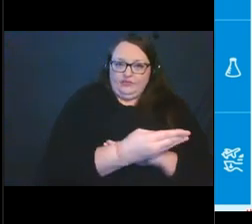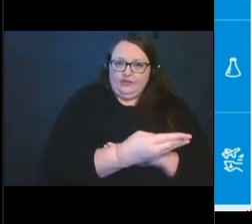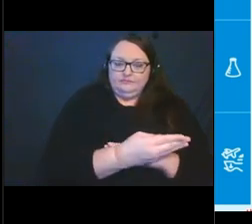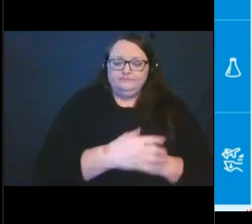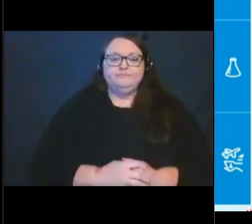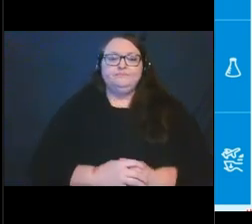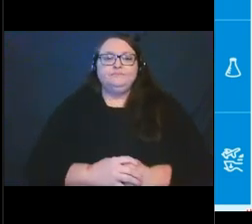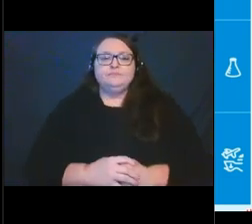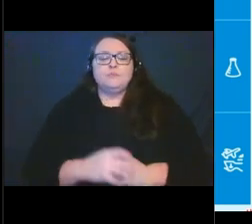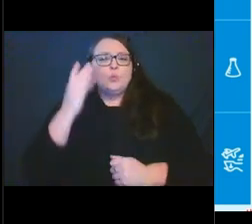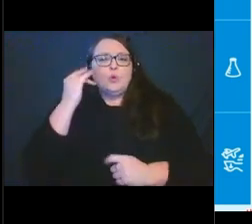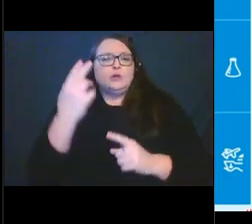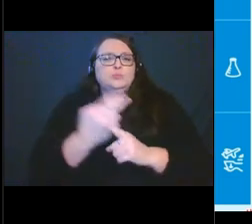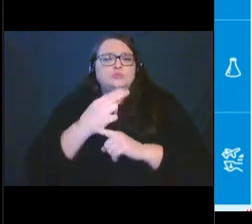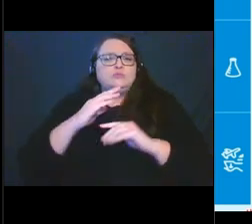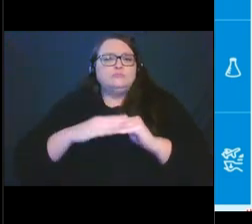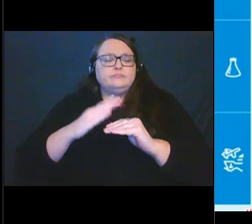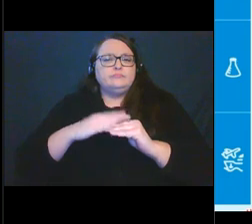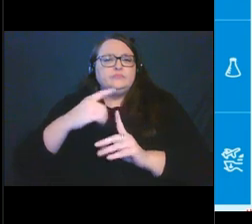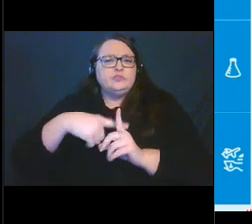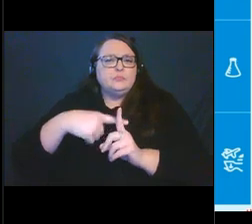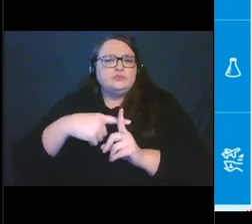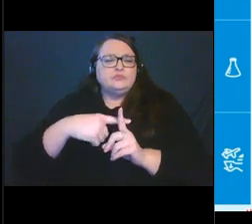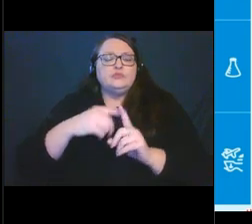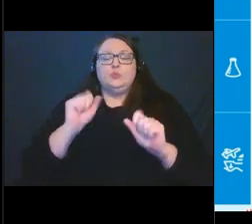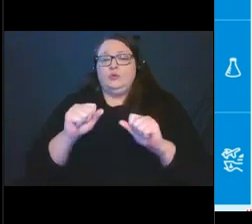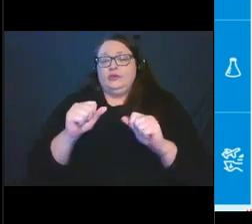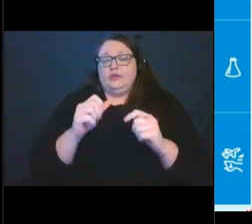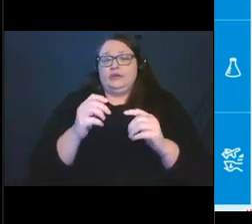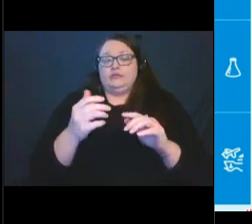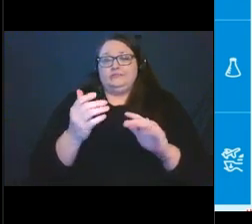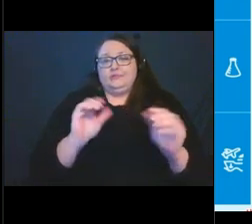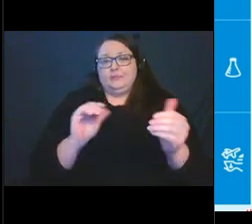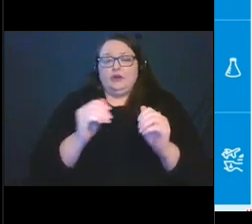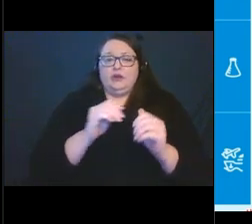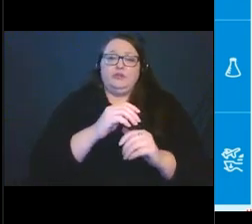because we can leverage the general correlation between elevated humidity and elevated minimum